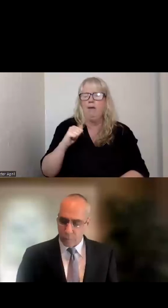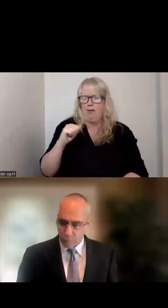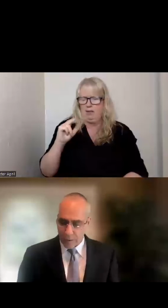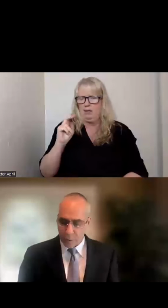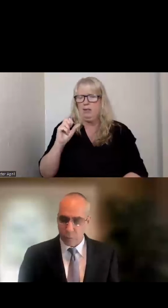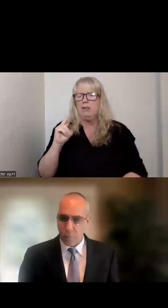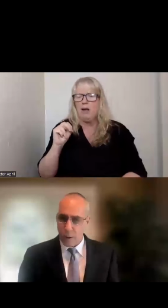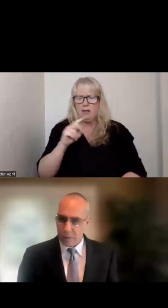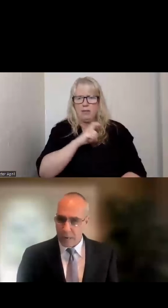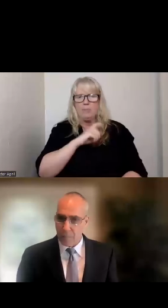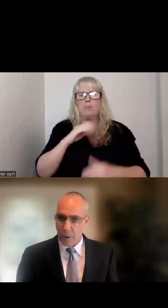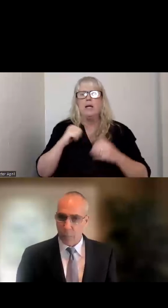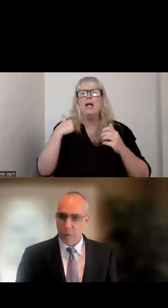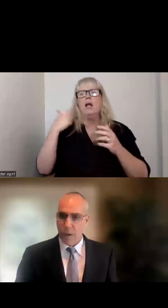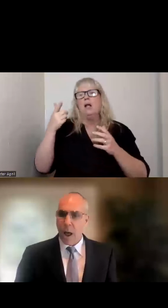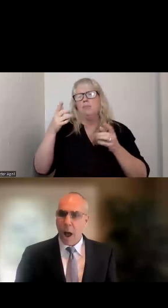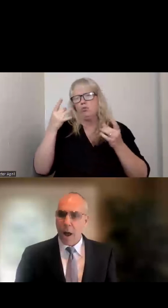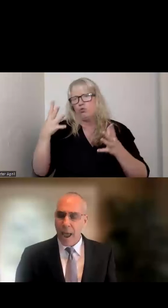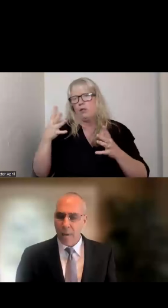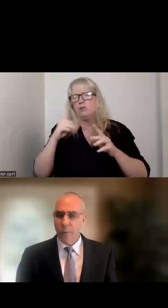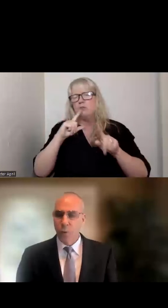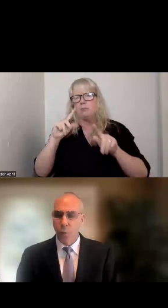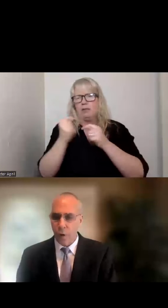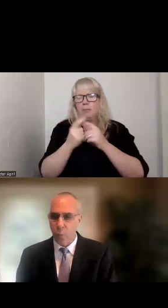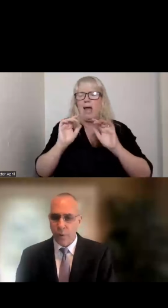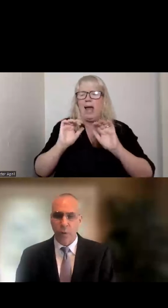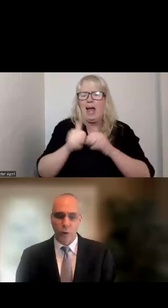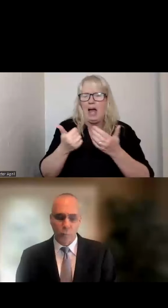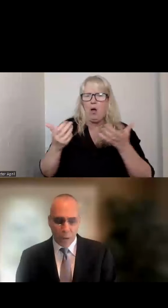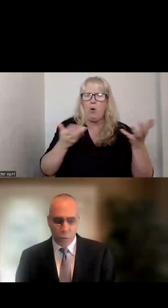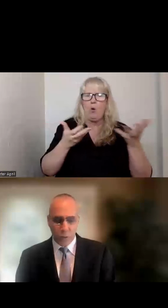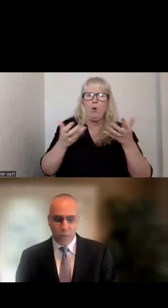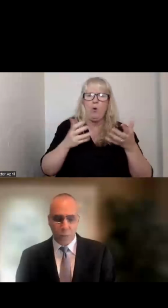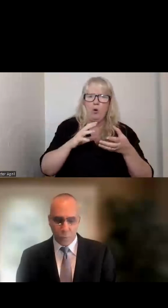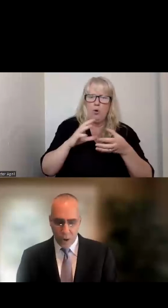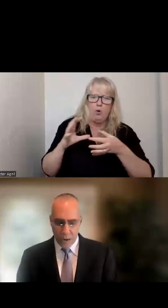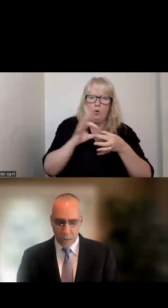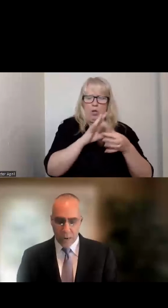CRISIS TEAM MEMBERS WITH HOW TO WORK WITH THE SPECIALLY TRAINED